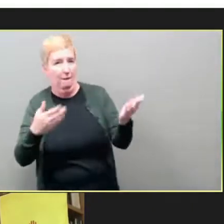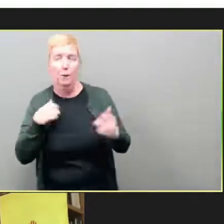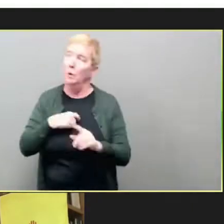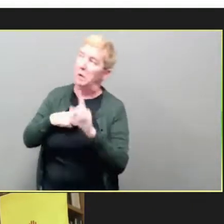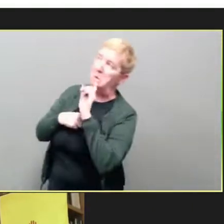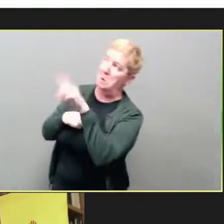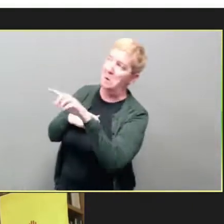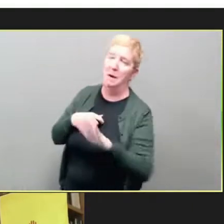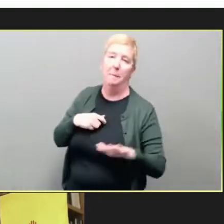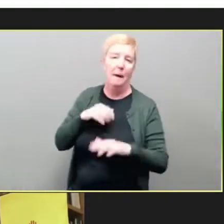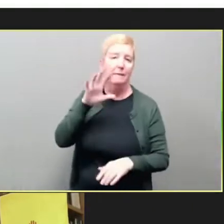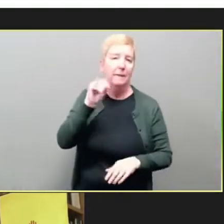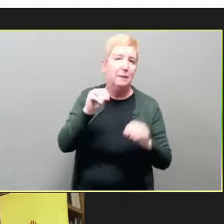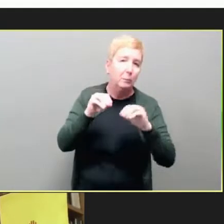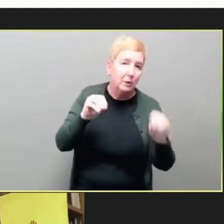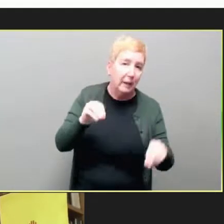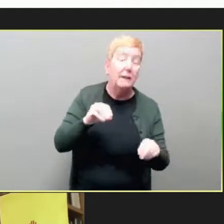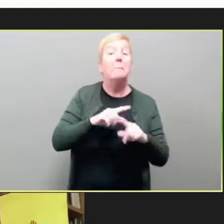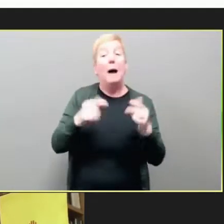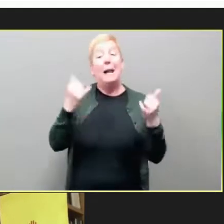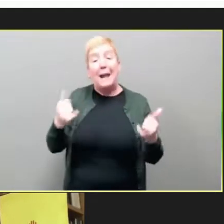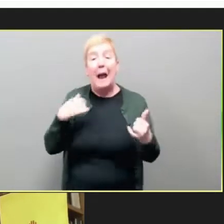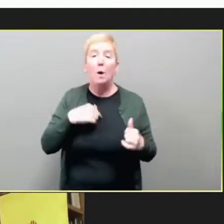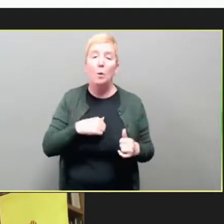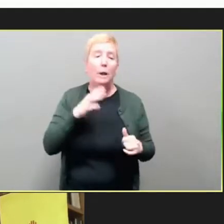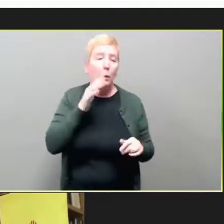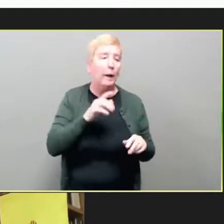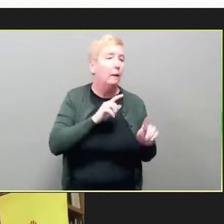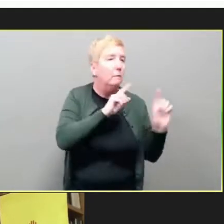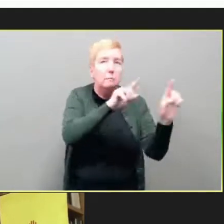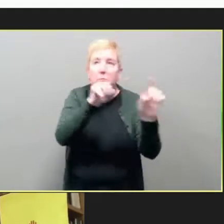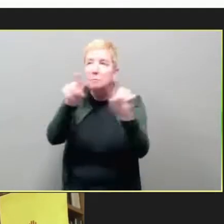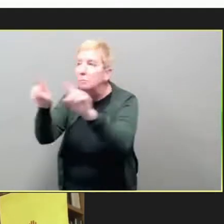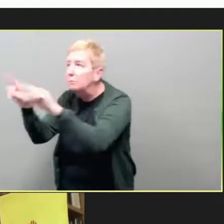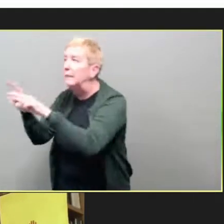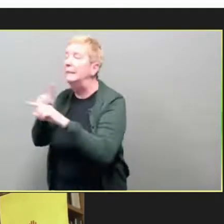smaller events reaching throughout the state. So our goal is to really stay at